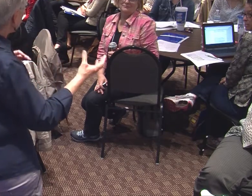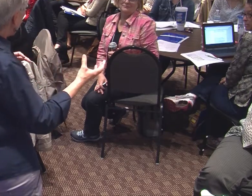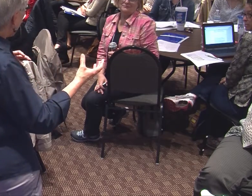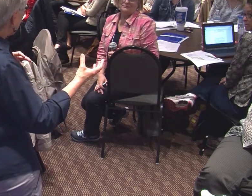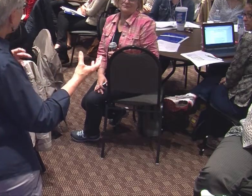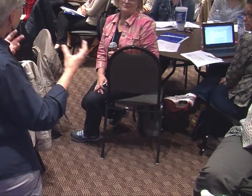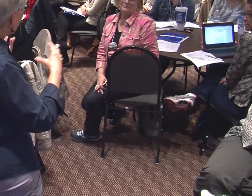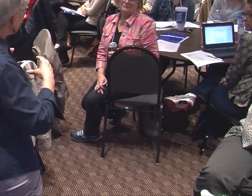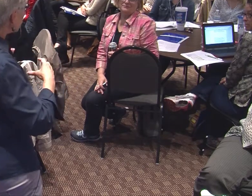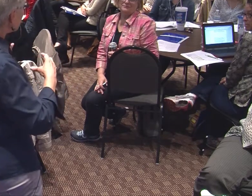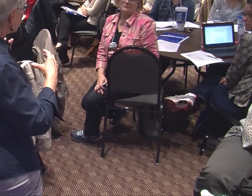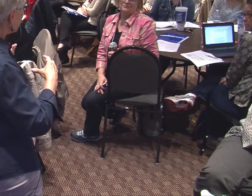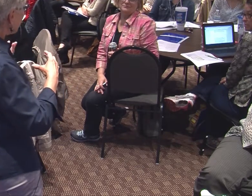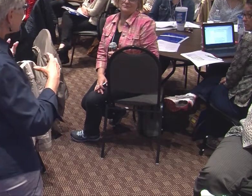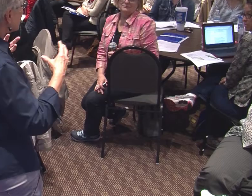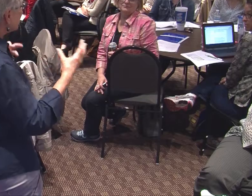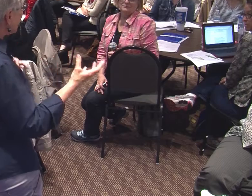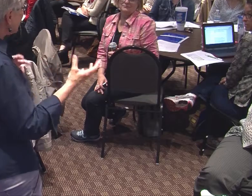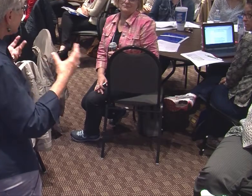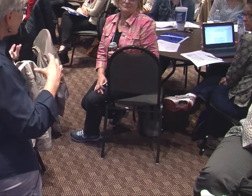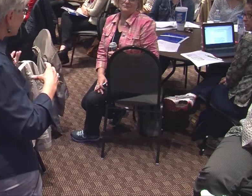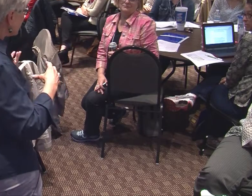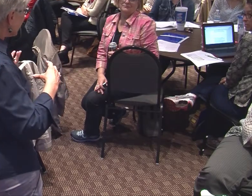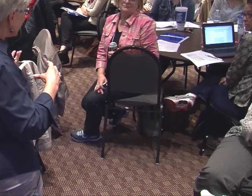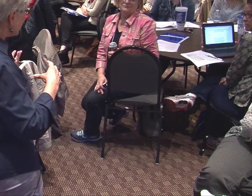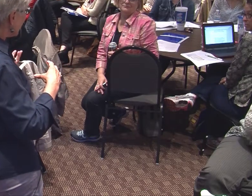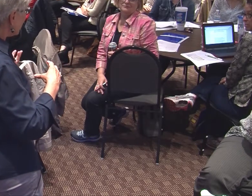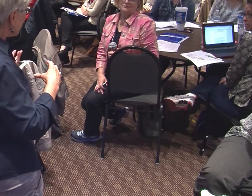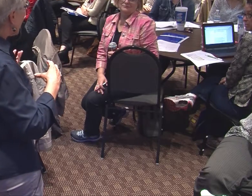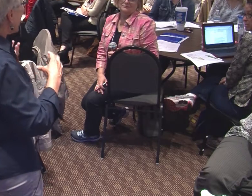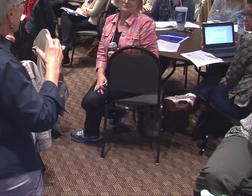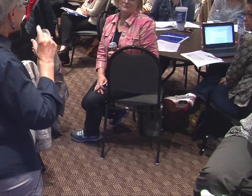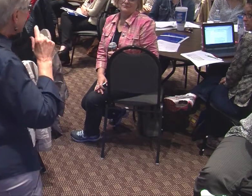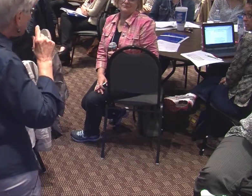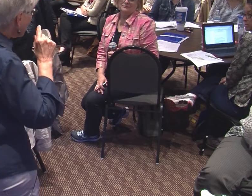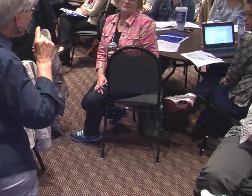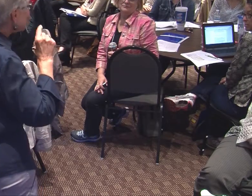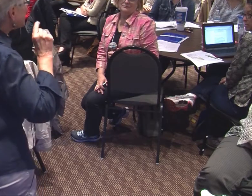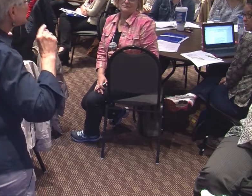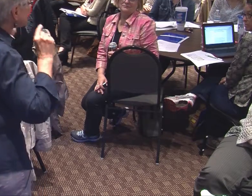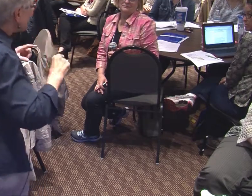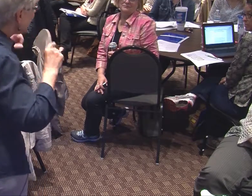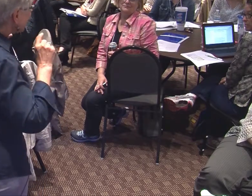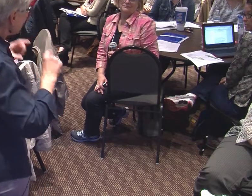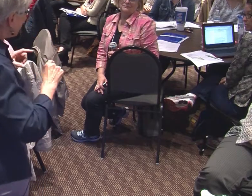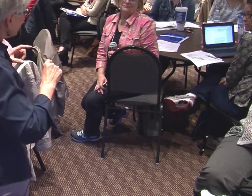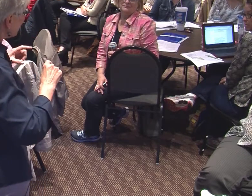having a conversation with that child in a way that makes sense to that child, and what that child is learning is,